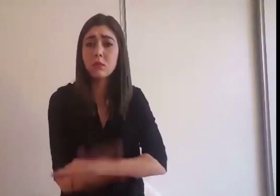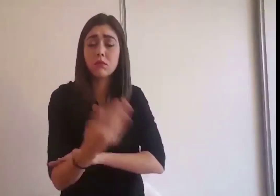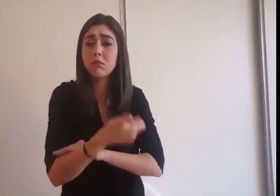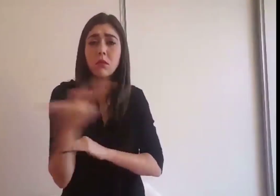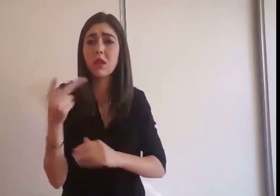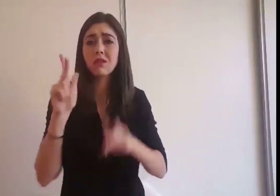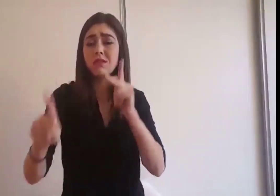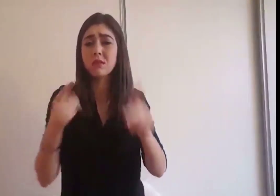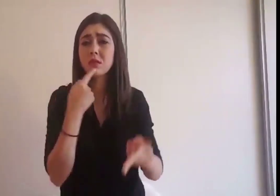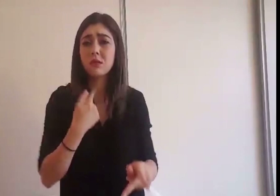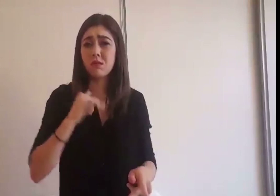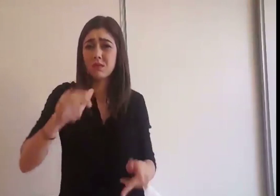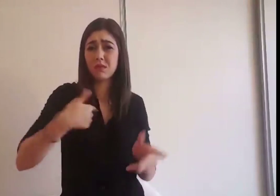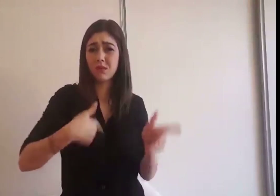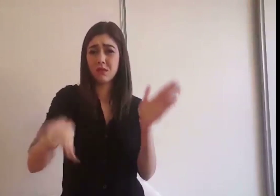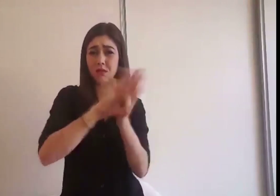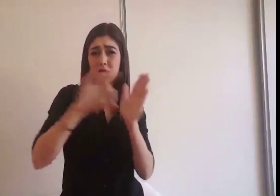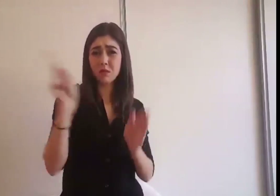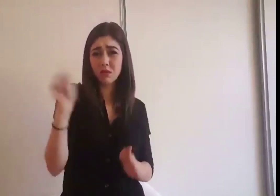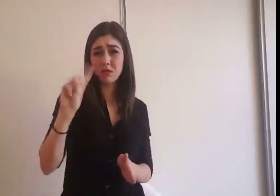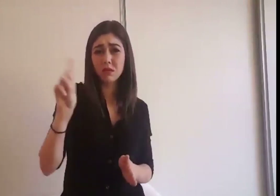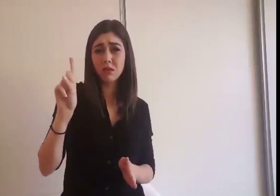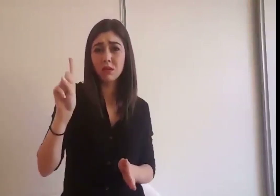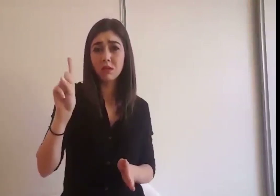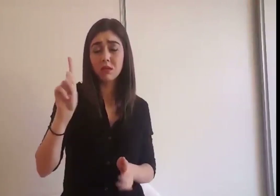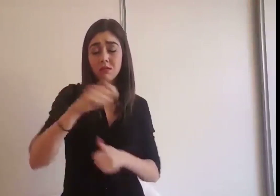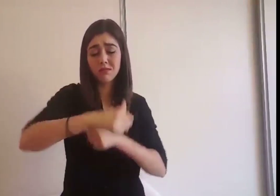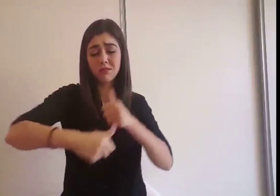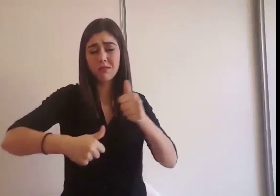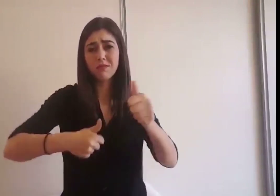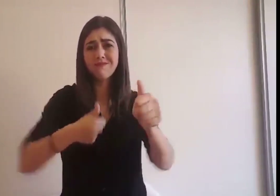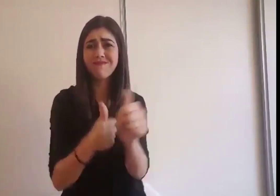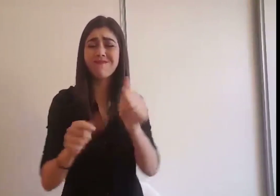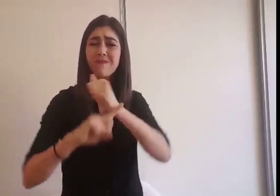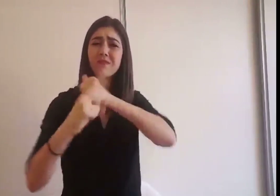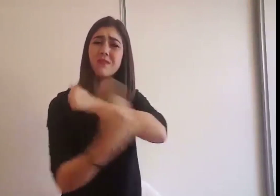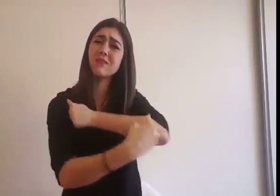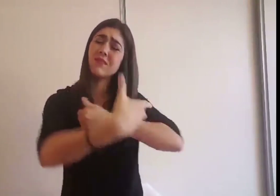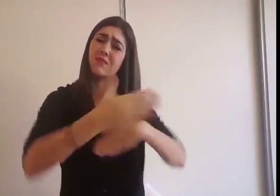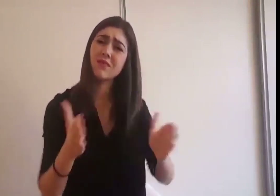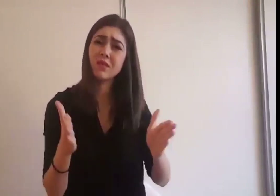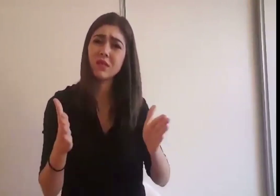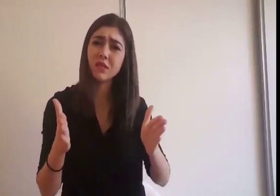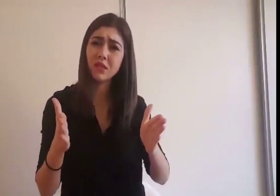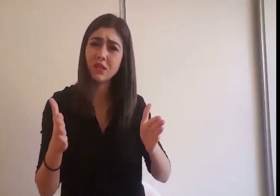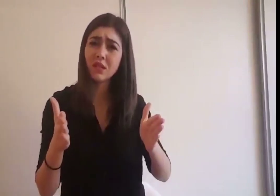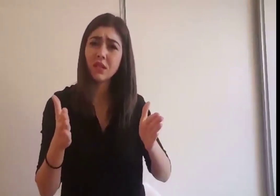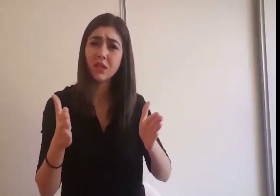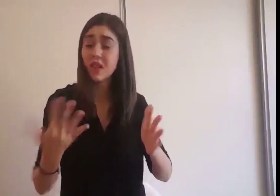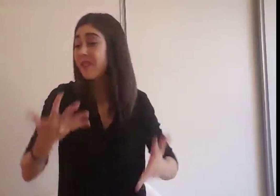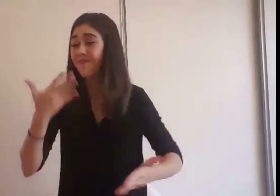Olivia Stemler: On that morning, all that I was told was that I had been found behind a dumpster